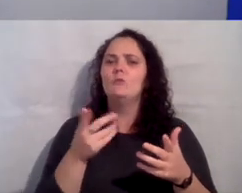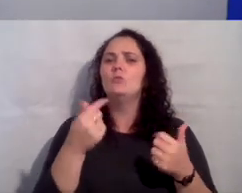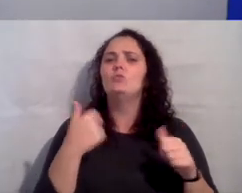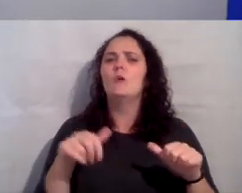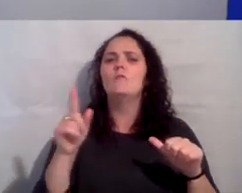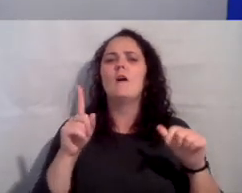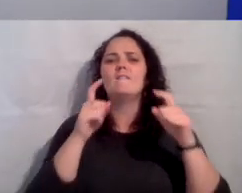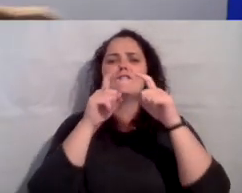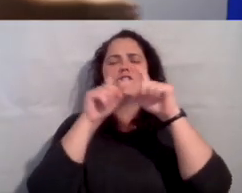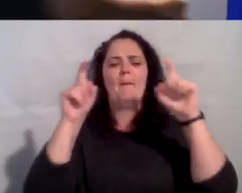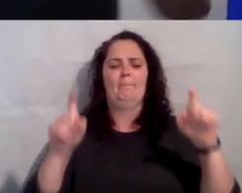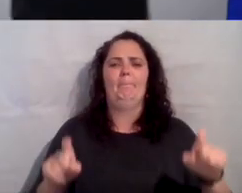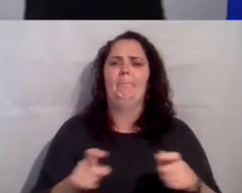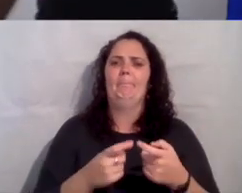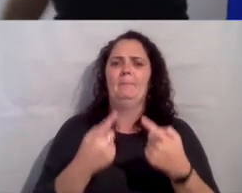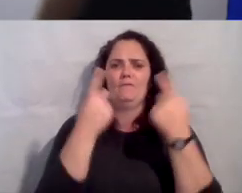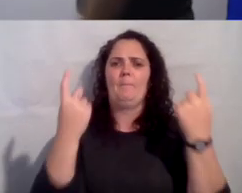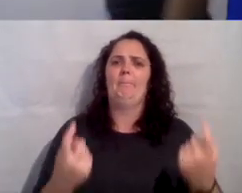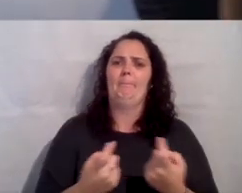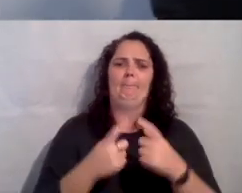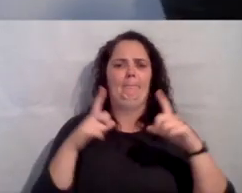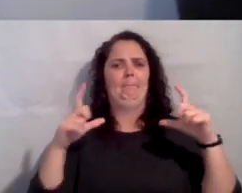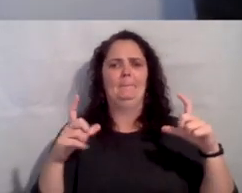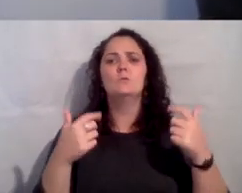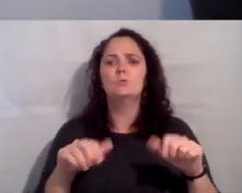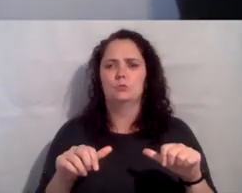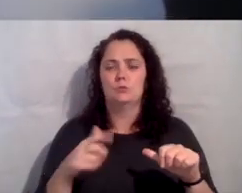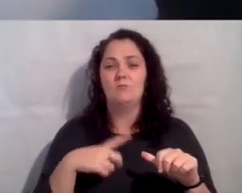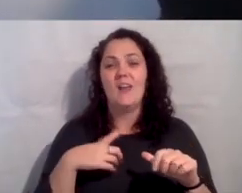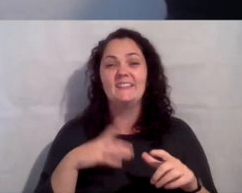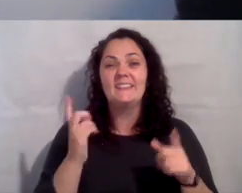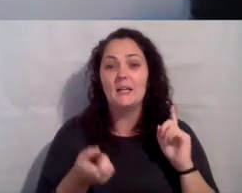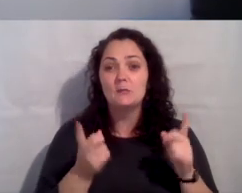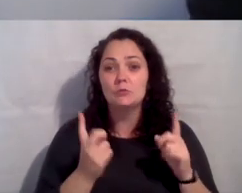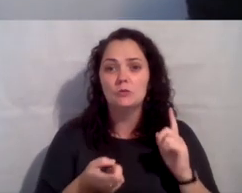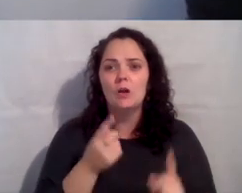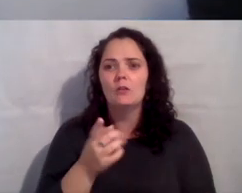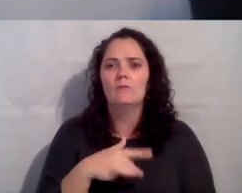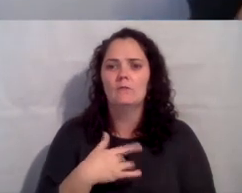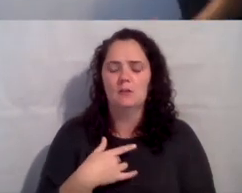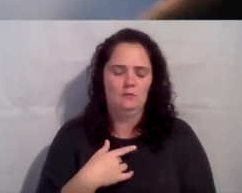and this is an old trick then drawing. Oftentimes if you're confronted with a giant sheet of paper like this,